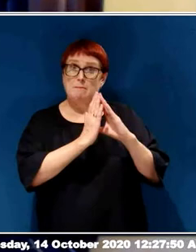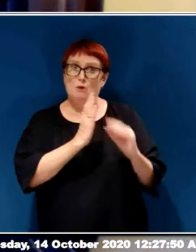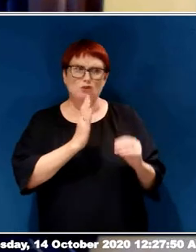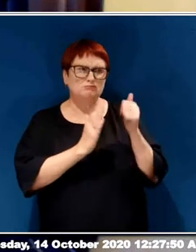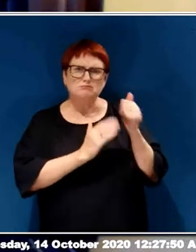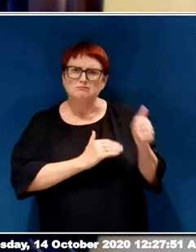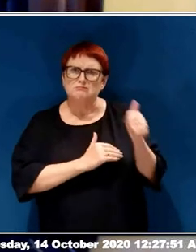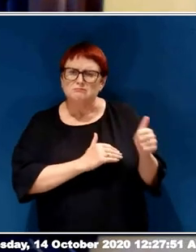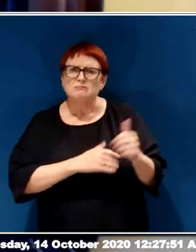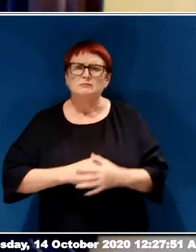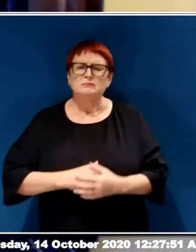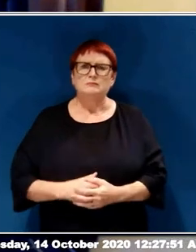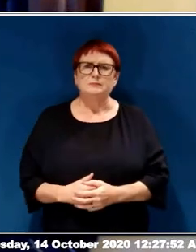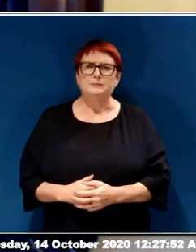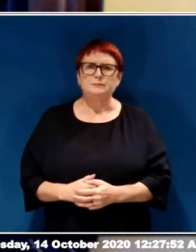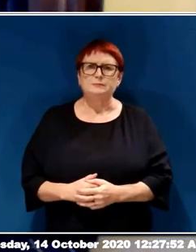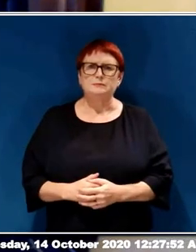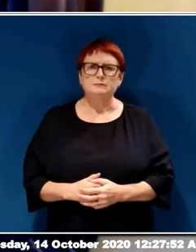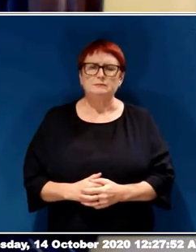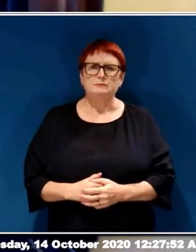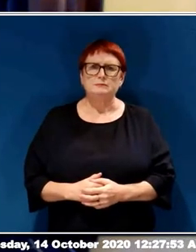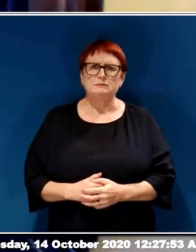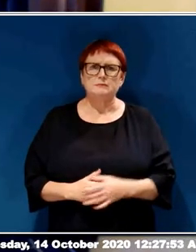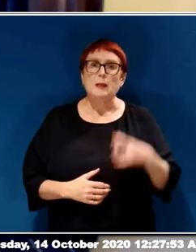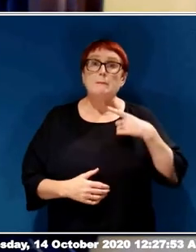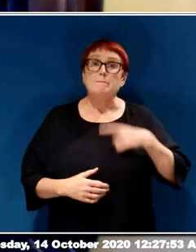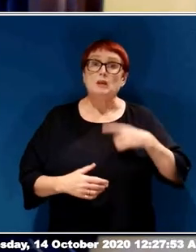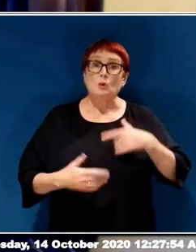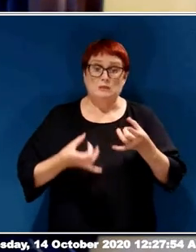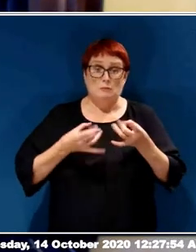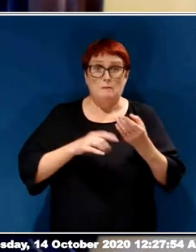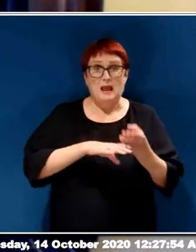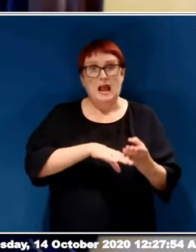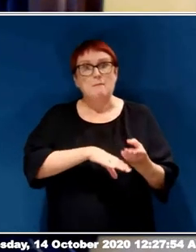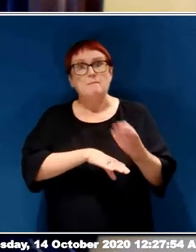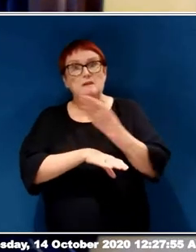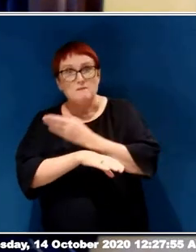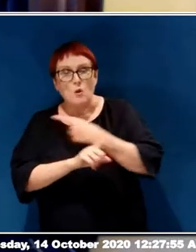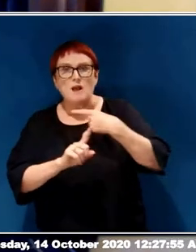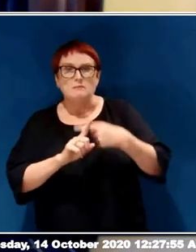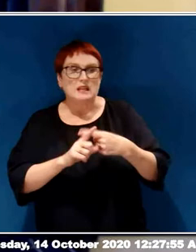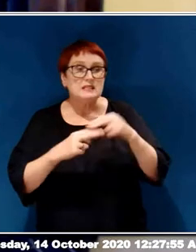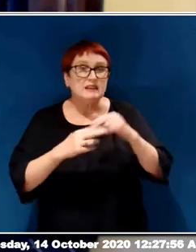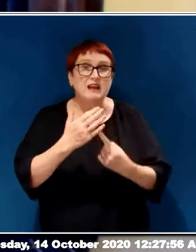preventative. So if you think about the kind of things that we now know as what